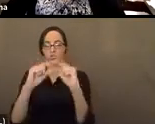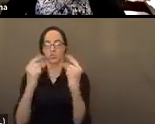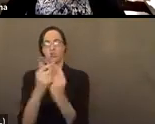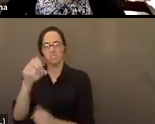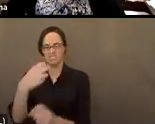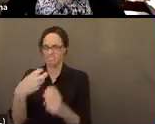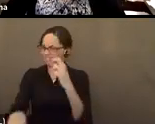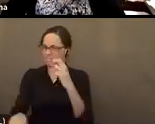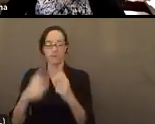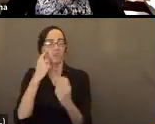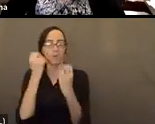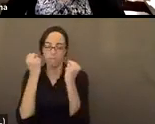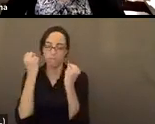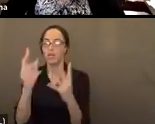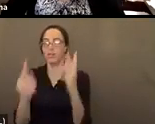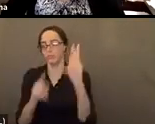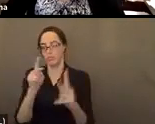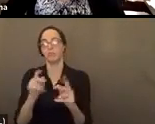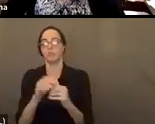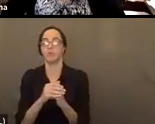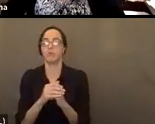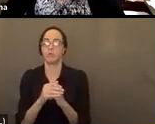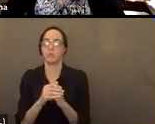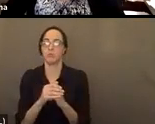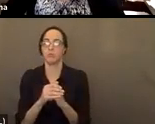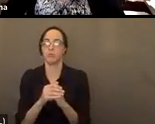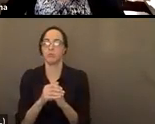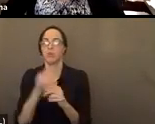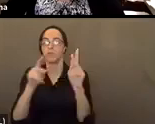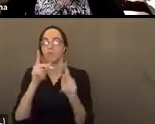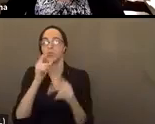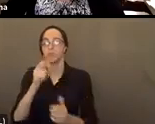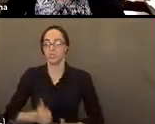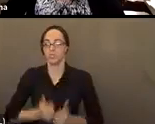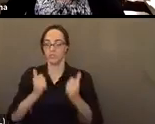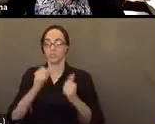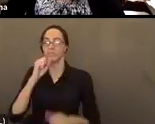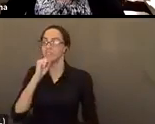are people in senior living or care homes who were no longer able to leave their residence or